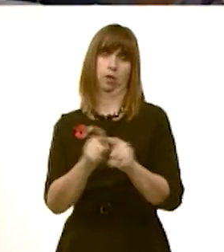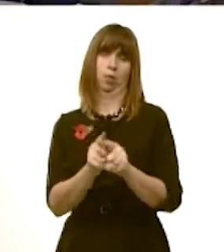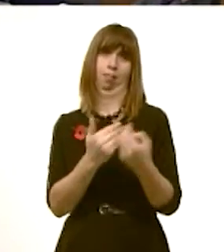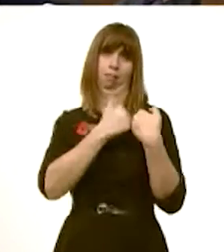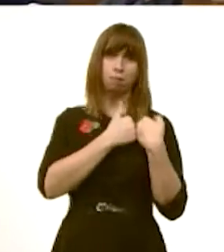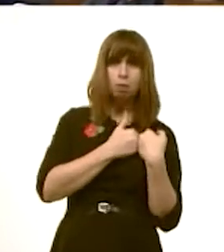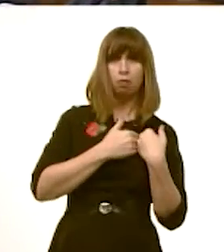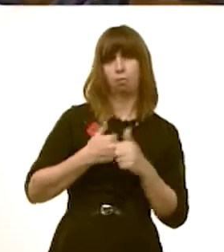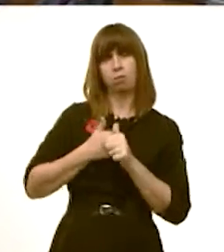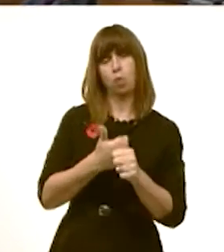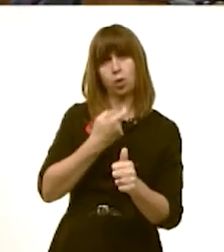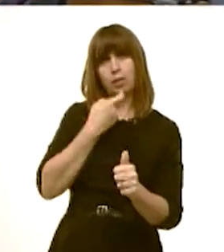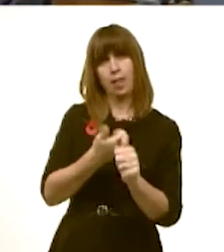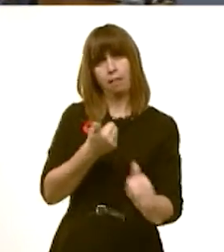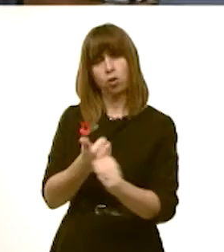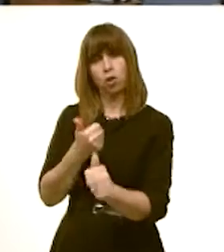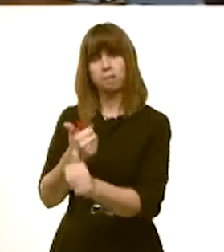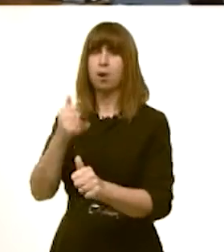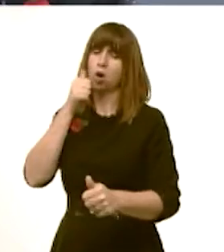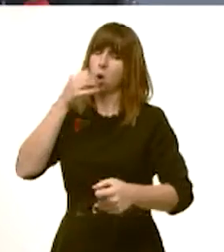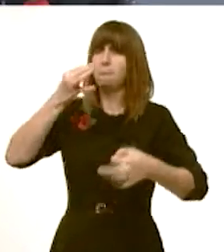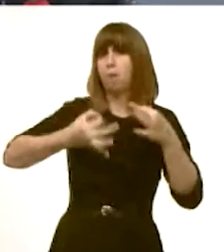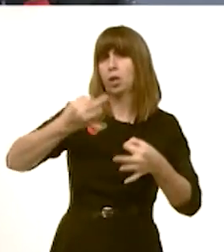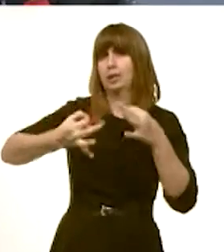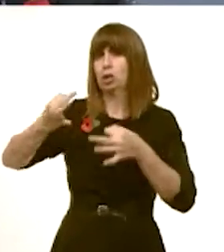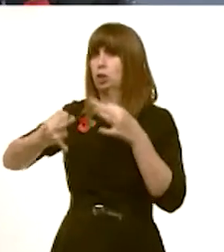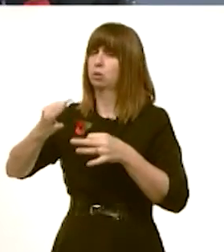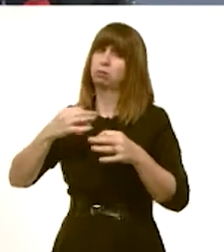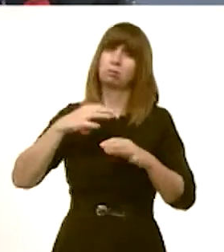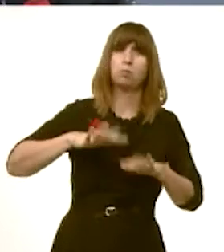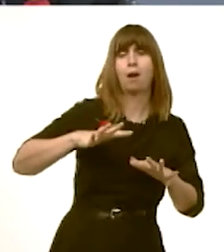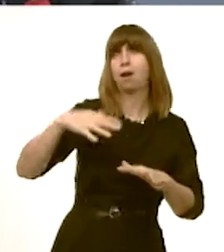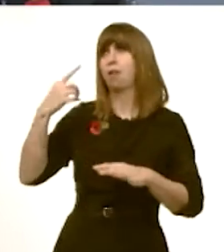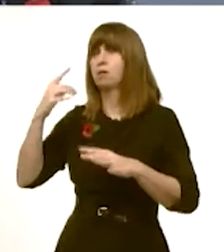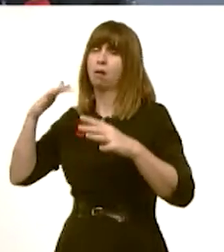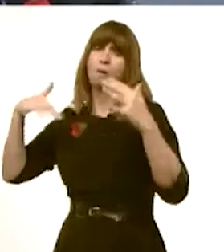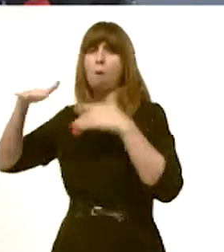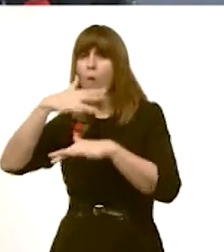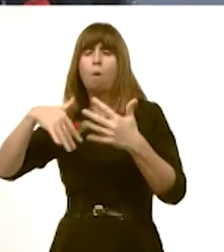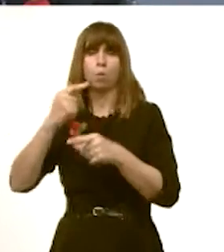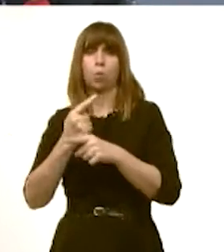Weíve heard from politicians at all levels just how crucial procurement is to the steel industry.